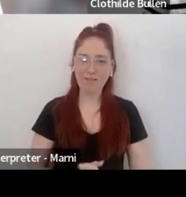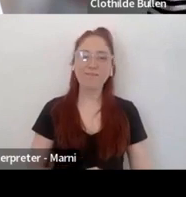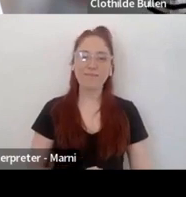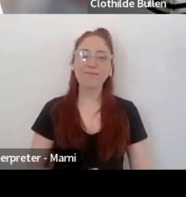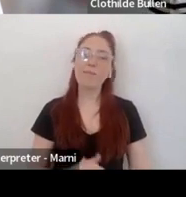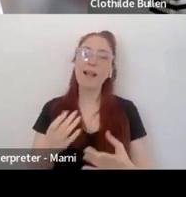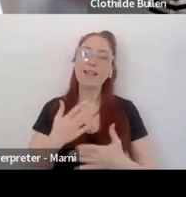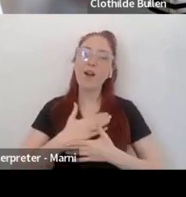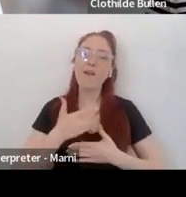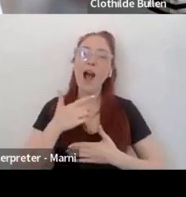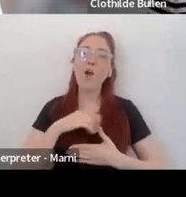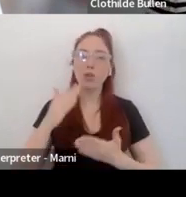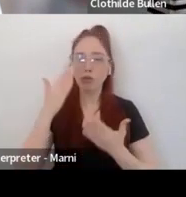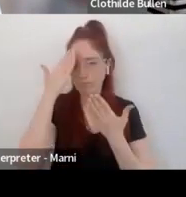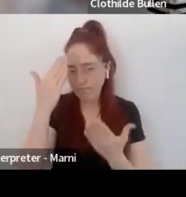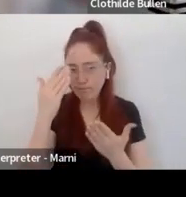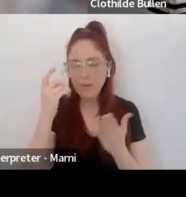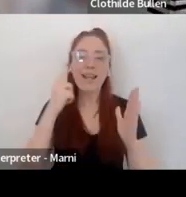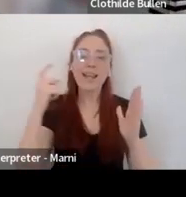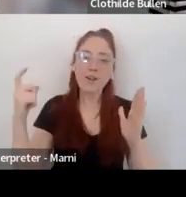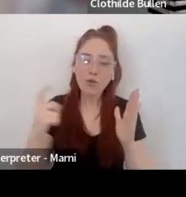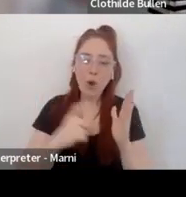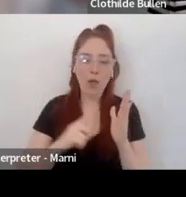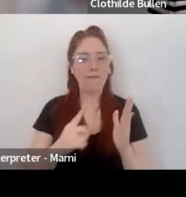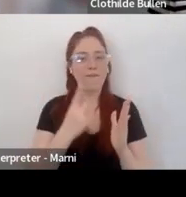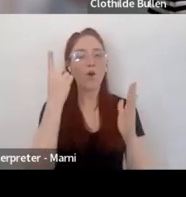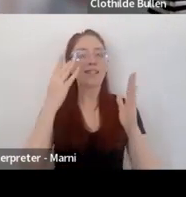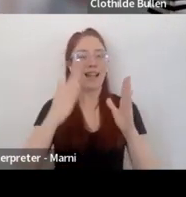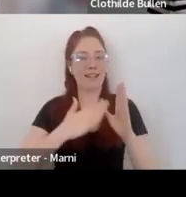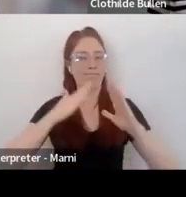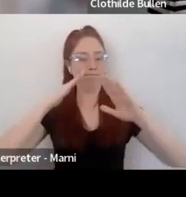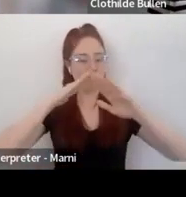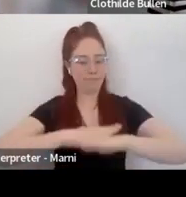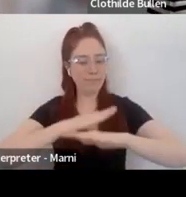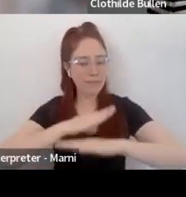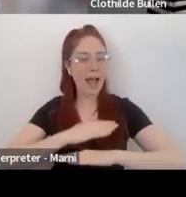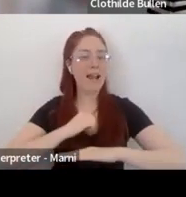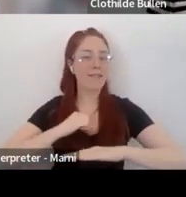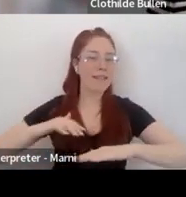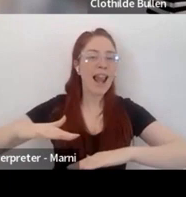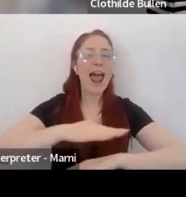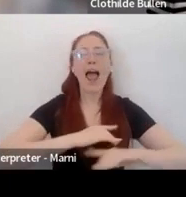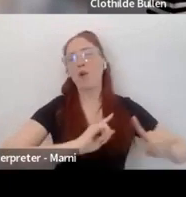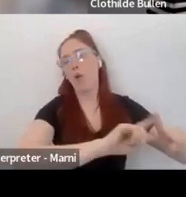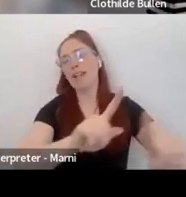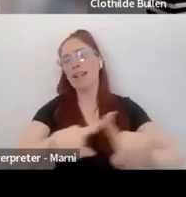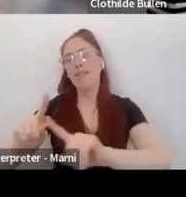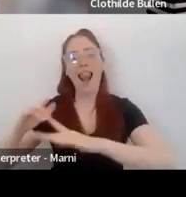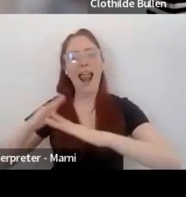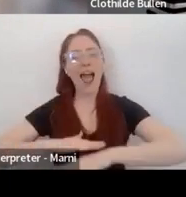to respectfully acknowledge the First Peoples of these lands and the various lands we're all zooming in from and to